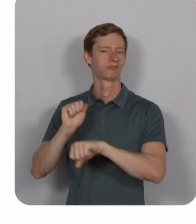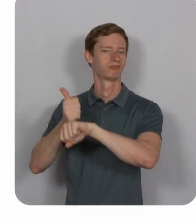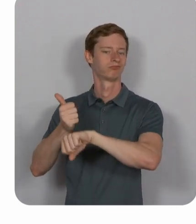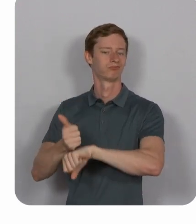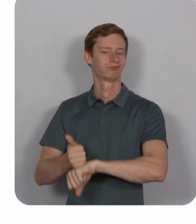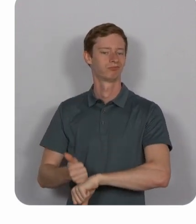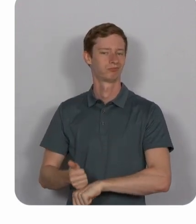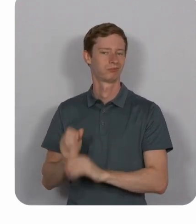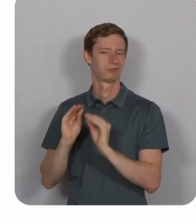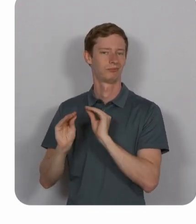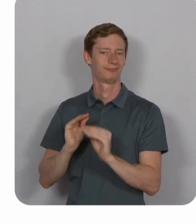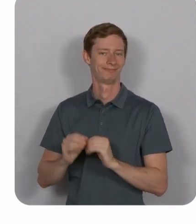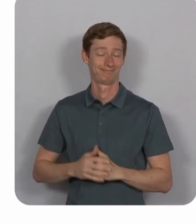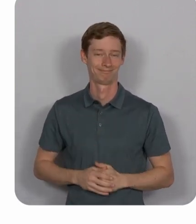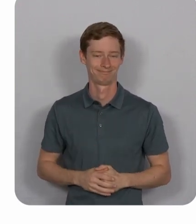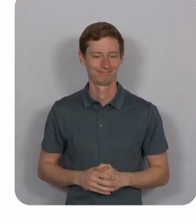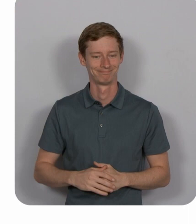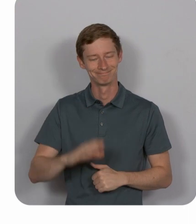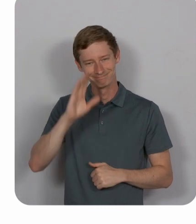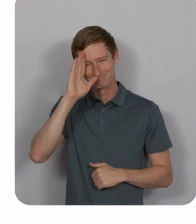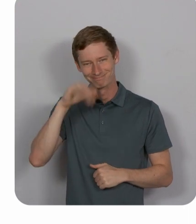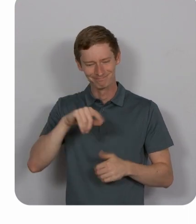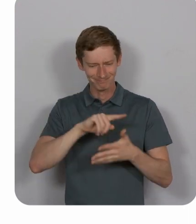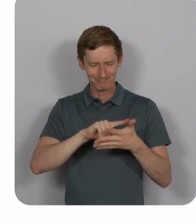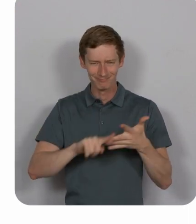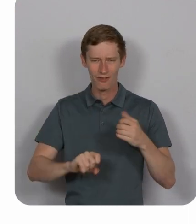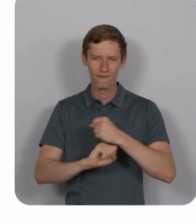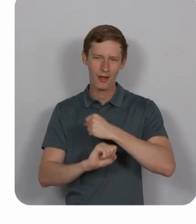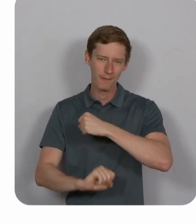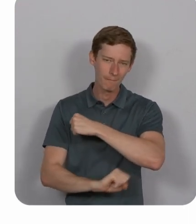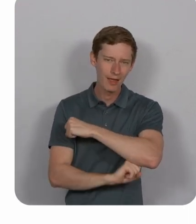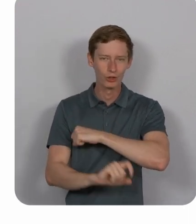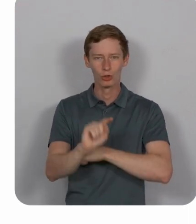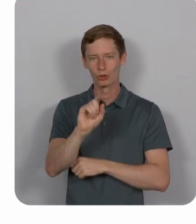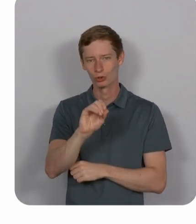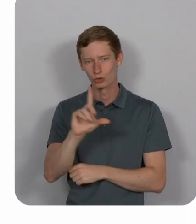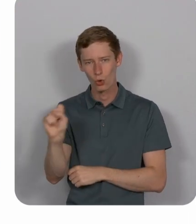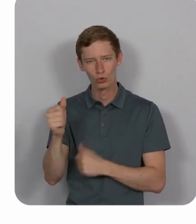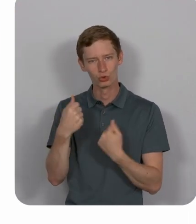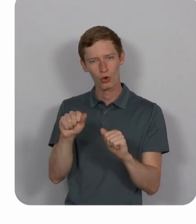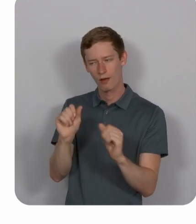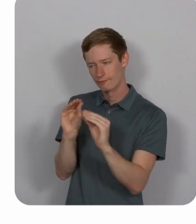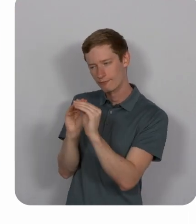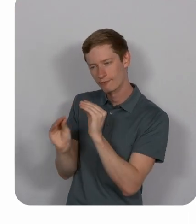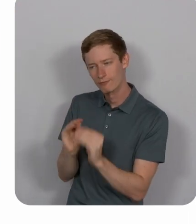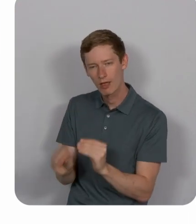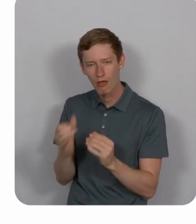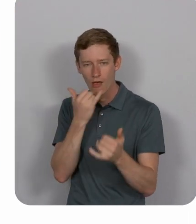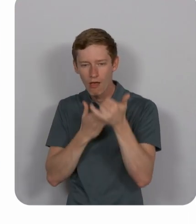These are fundamental tools to address bugs, resolve code roadblocks,